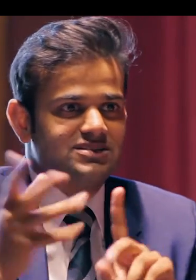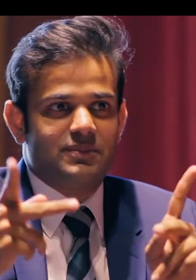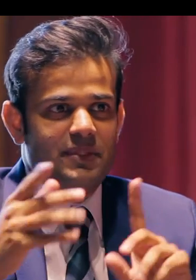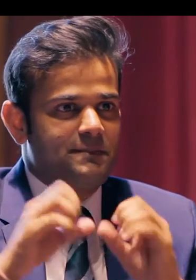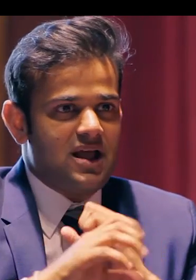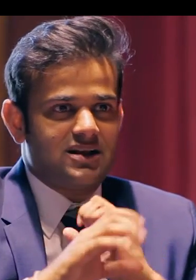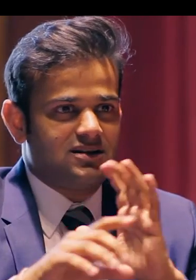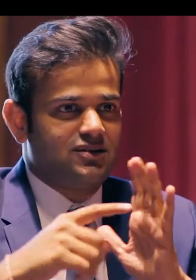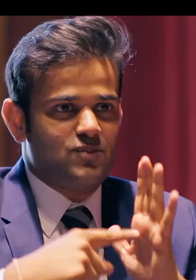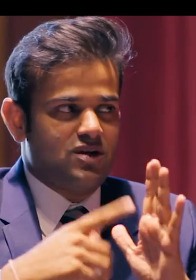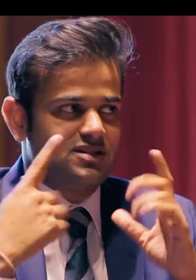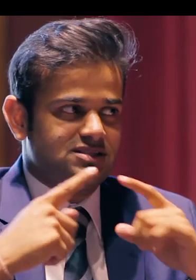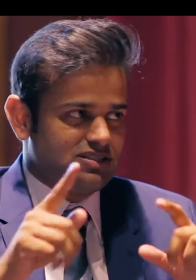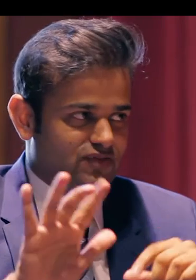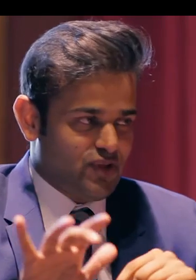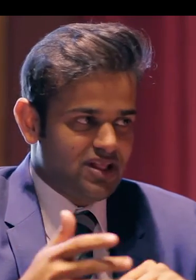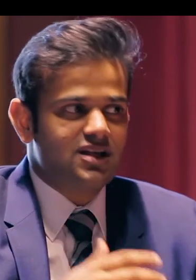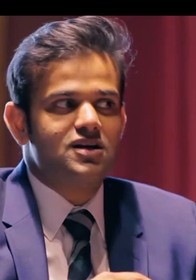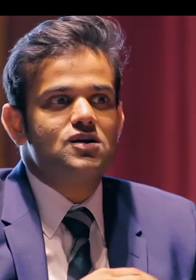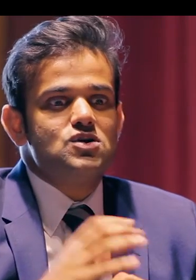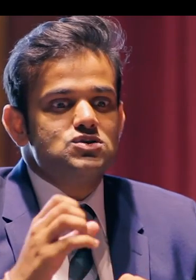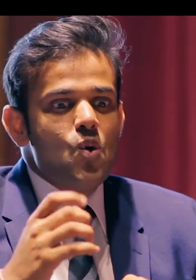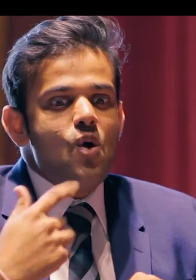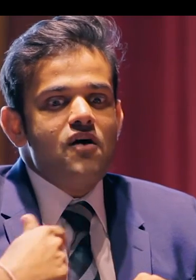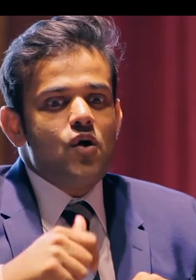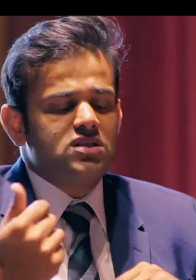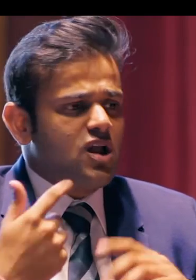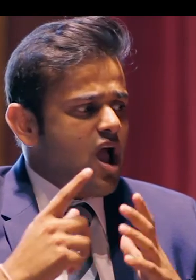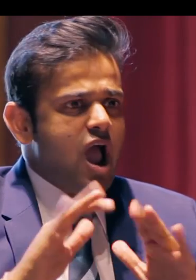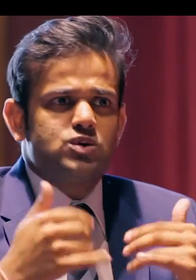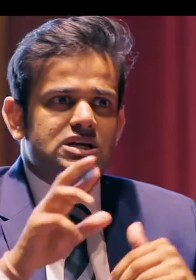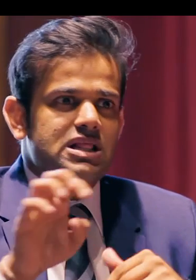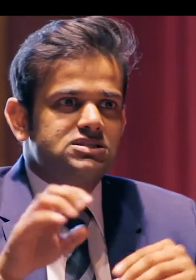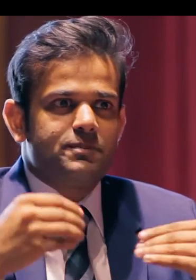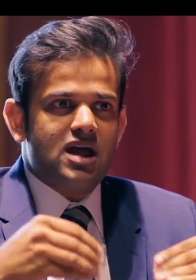All those stories show that you have, you've done well, and so,